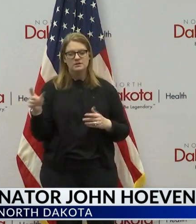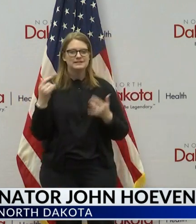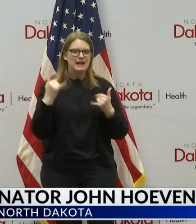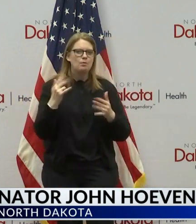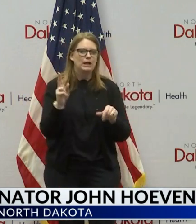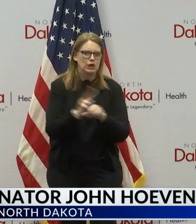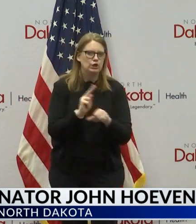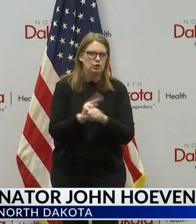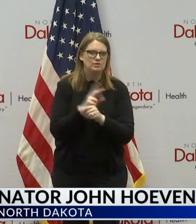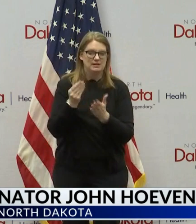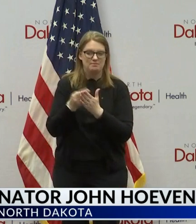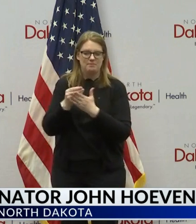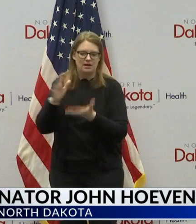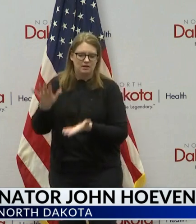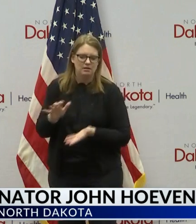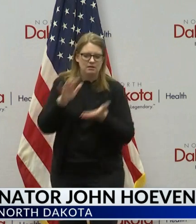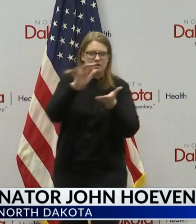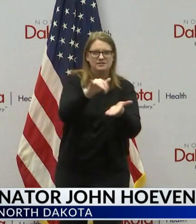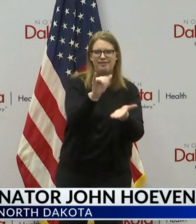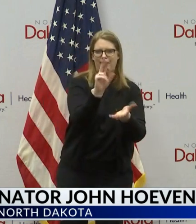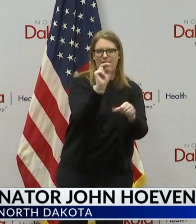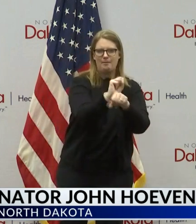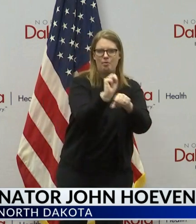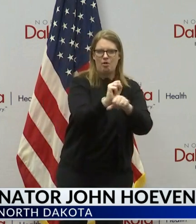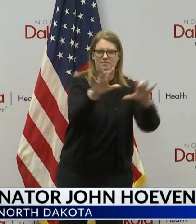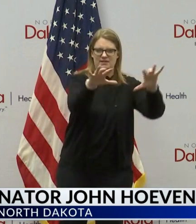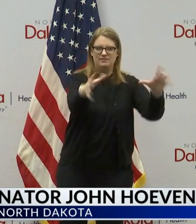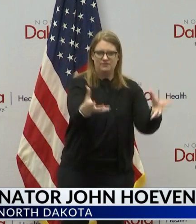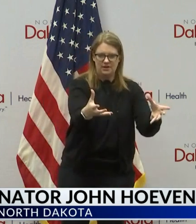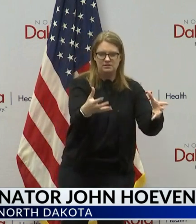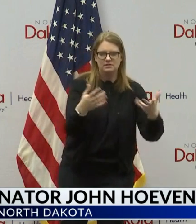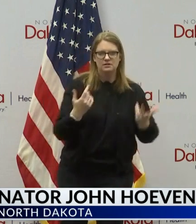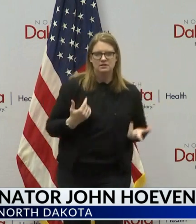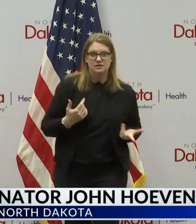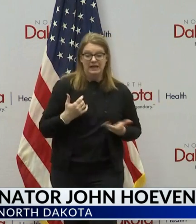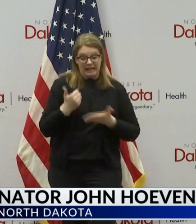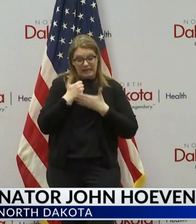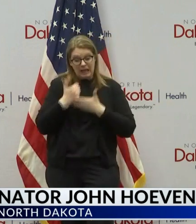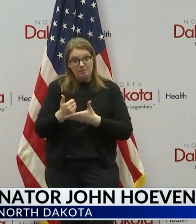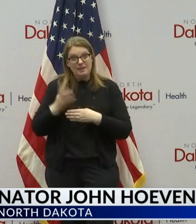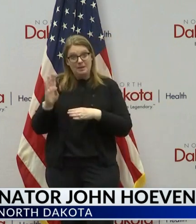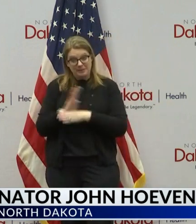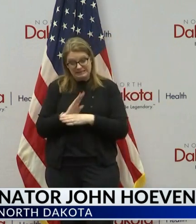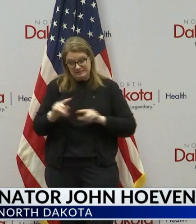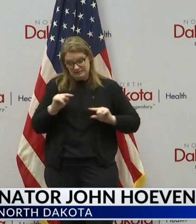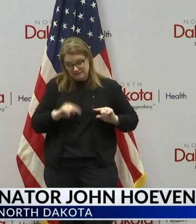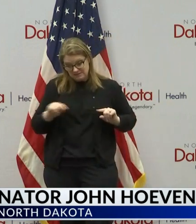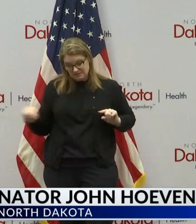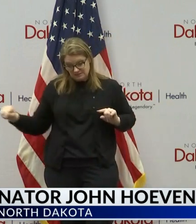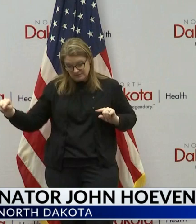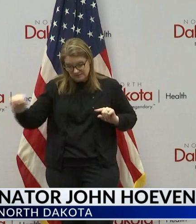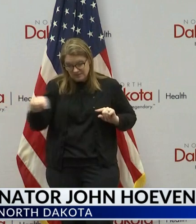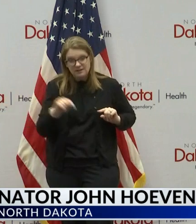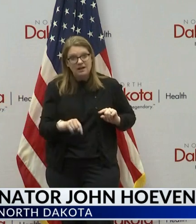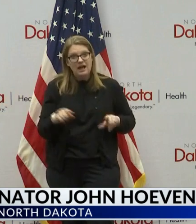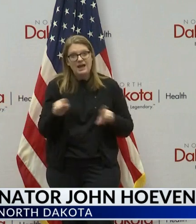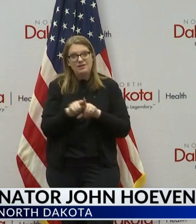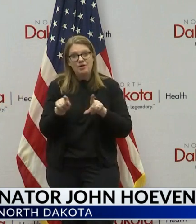GOT WORD AND WE HAVE THE APPROVAL TO USE THESE FUNDS. THIS IS VERY PORMT. IMPORTANT. IT GOES TOO HELPING OUR